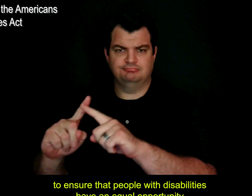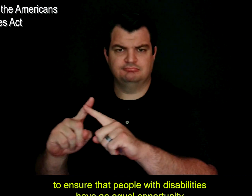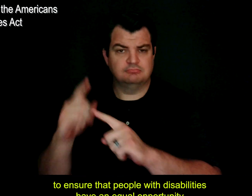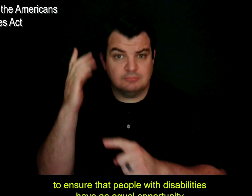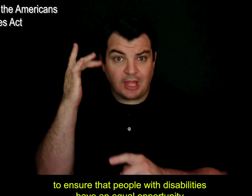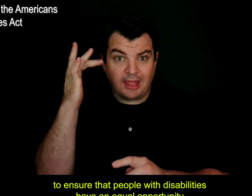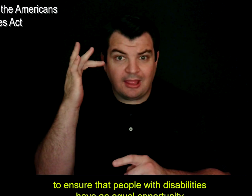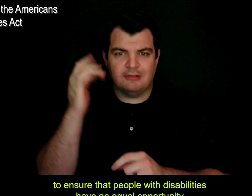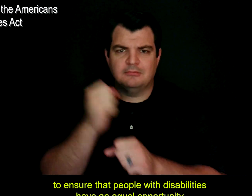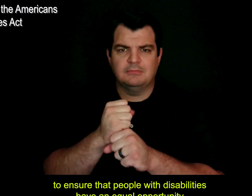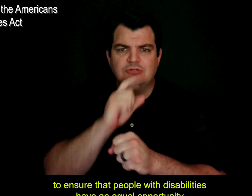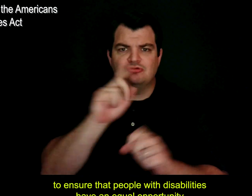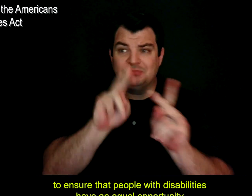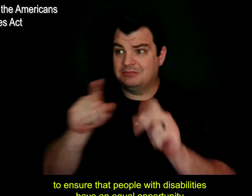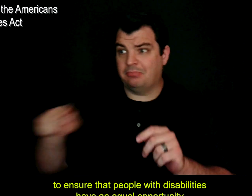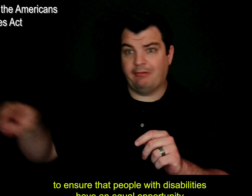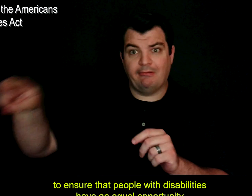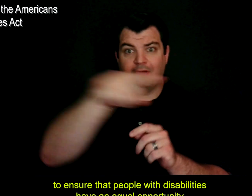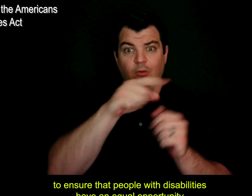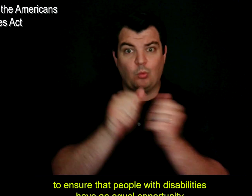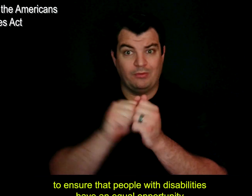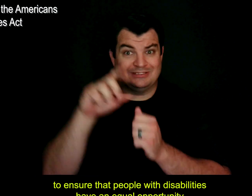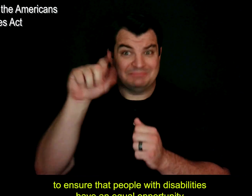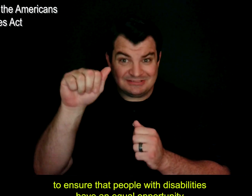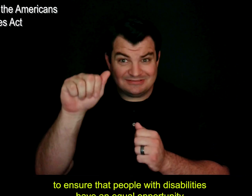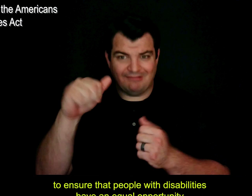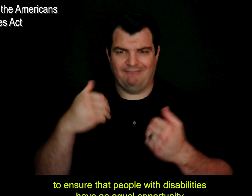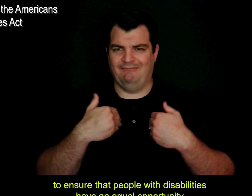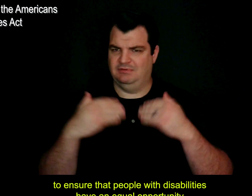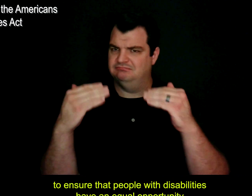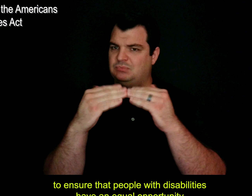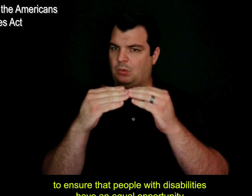to ensure that people with disabilities have an equal opportunity